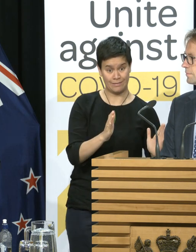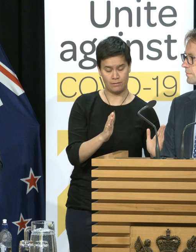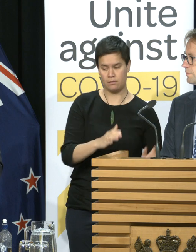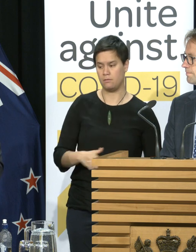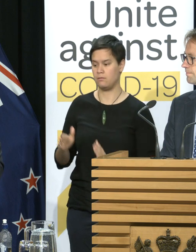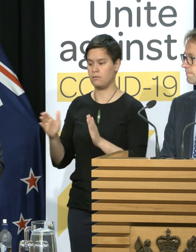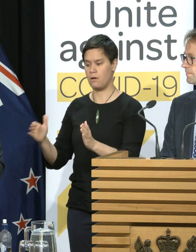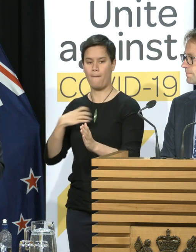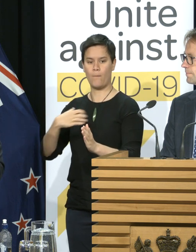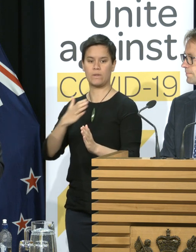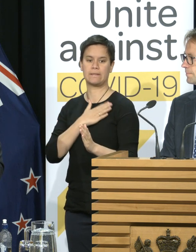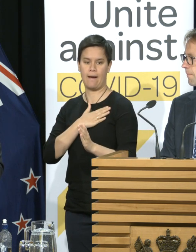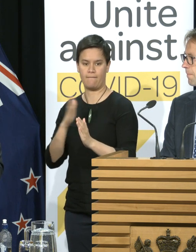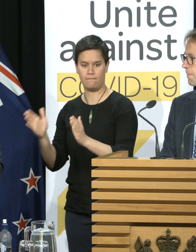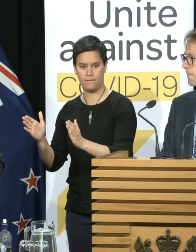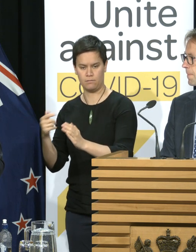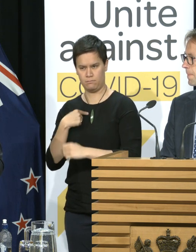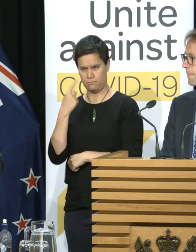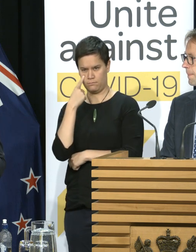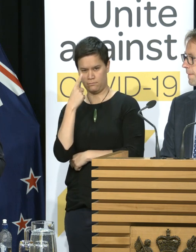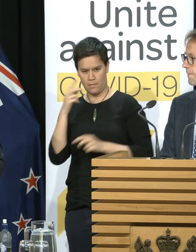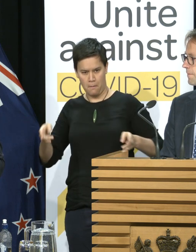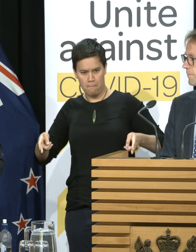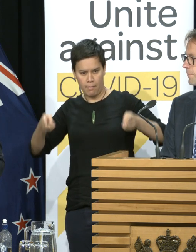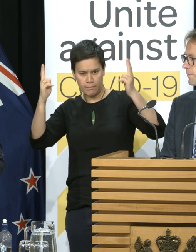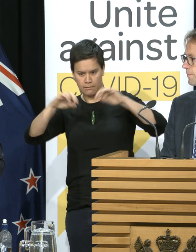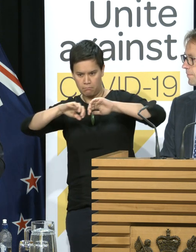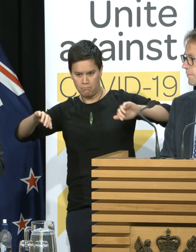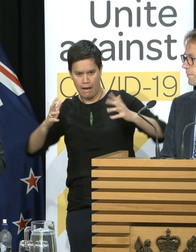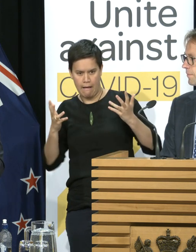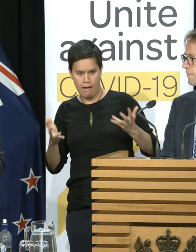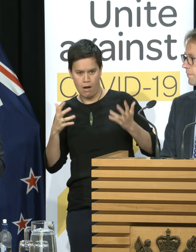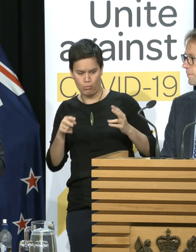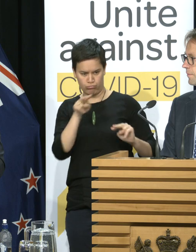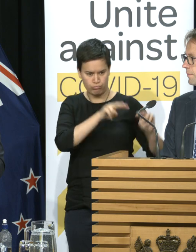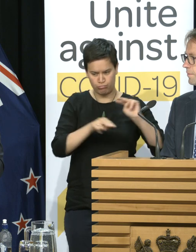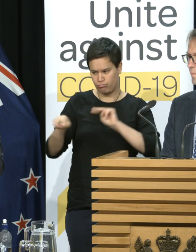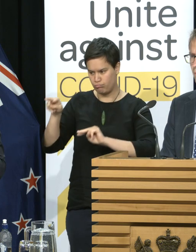And so I wanted to sleep through that very carefully because obviously that's a key area for risk for us. We've got to make sure that we've